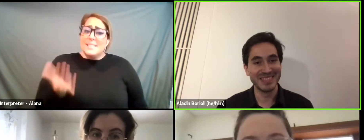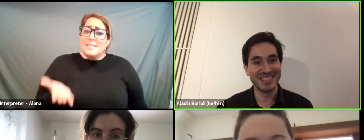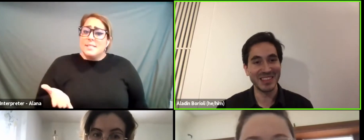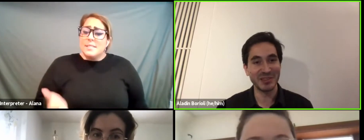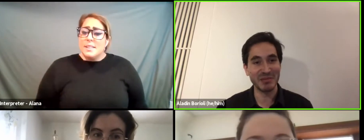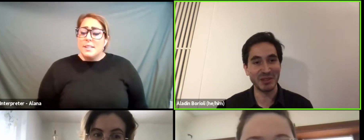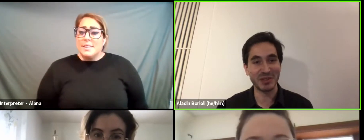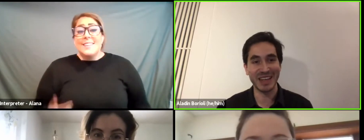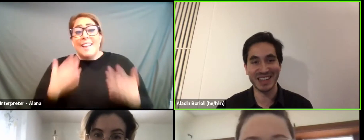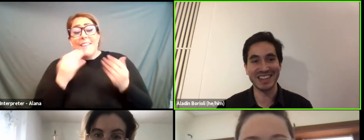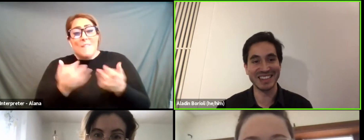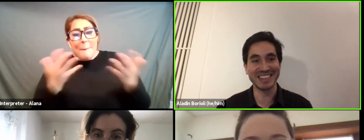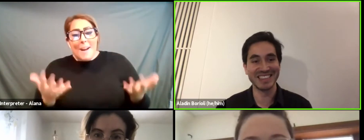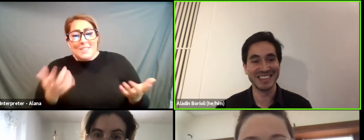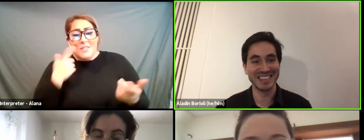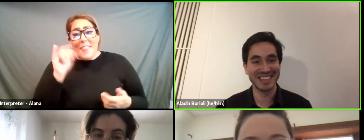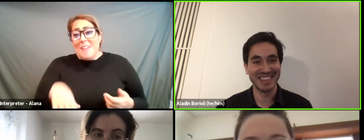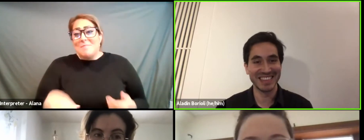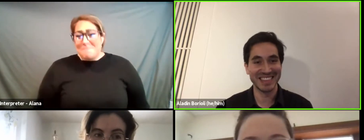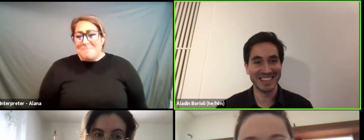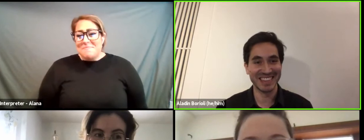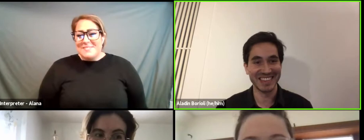Thank you very much for that at least. >> PAIGE: Thank you.